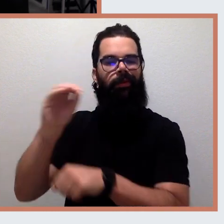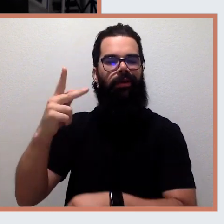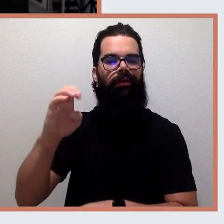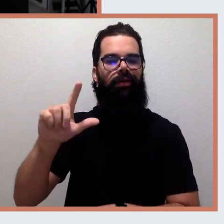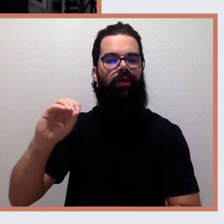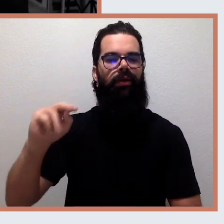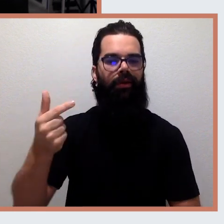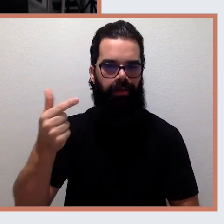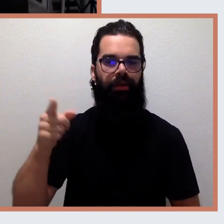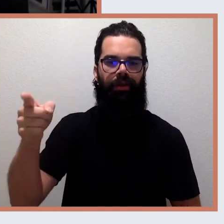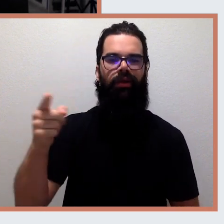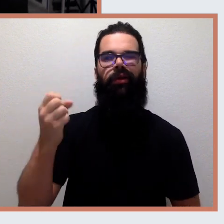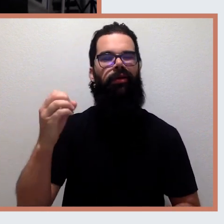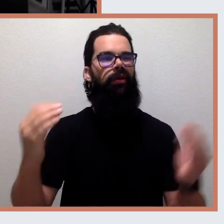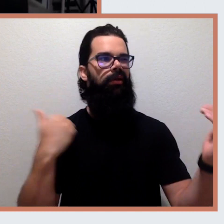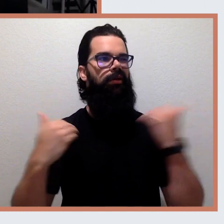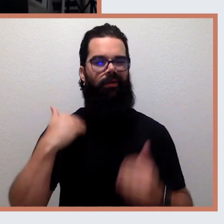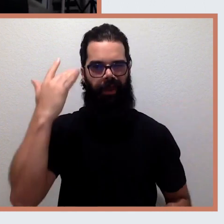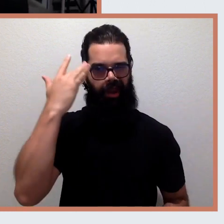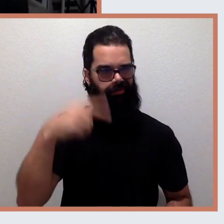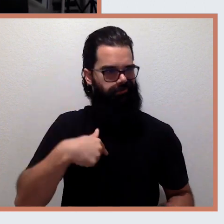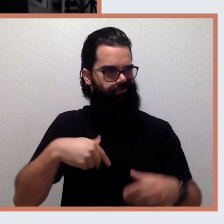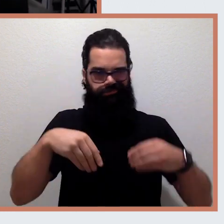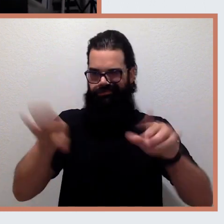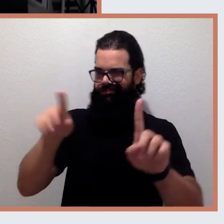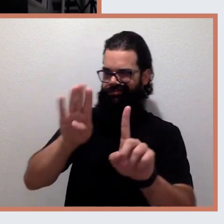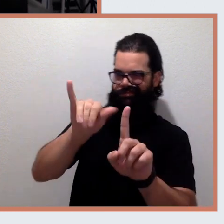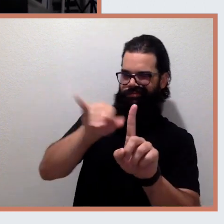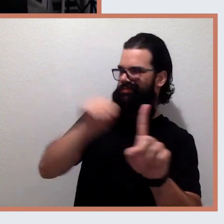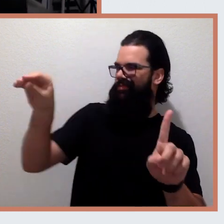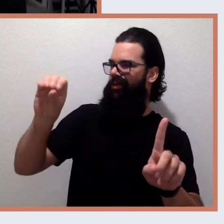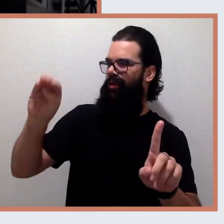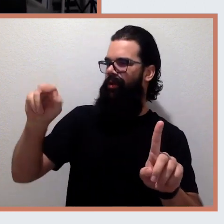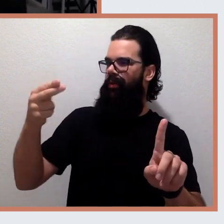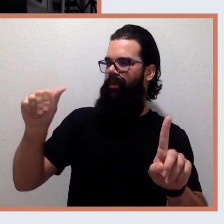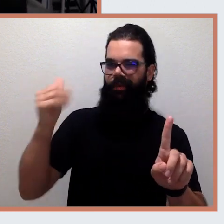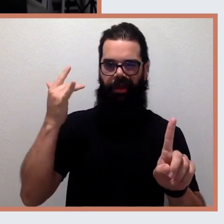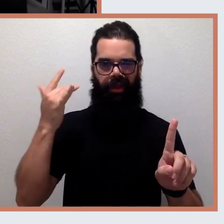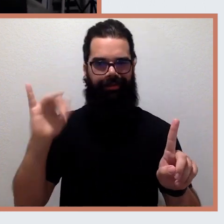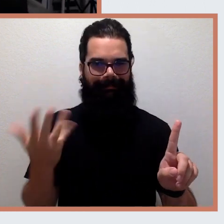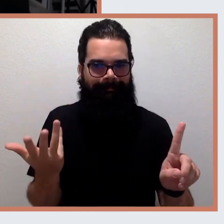Everyone's probably listening going, "Why would you move from the Bay to Omaha?" My answer to that is, "Why not?"